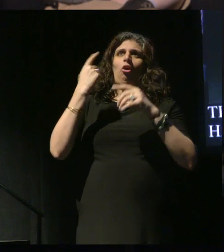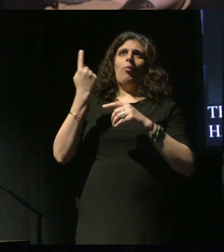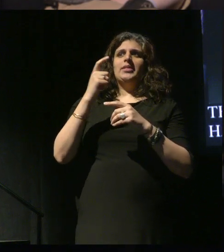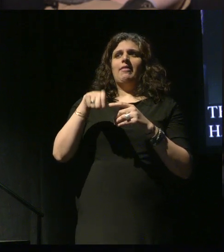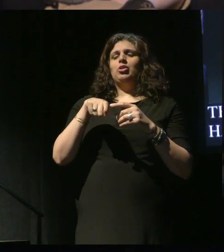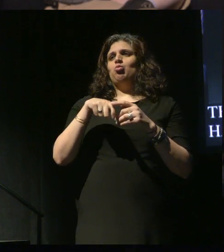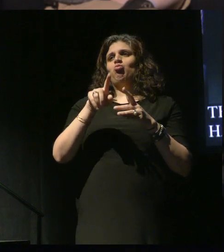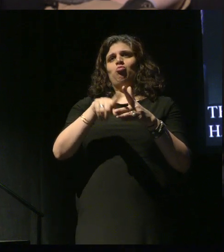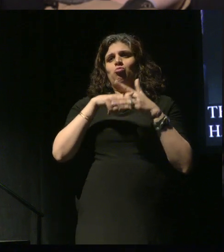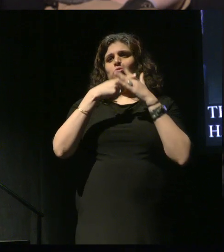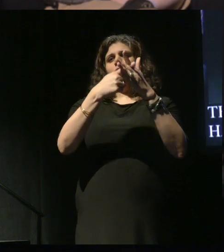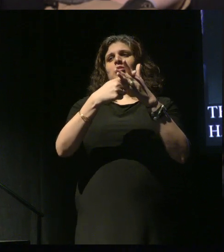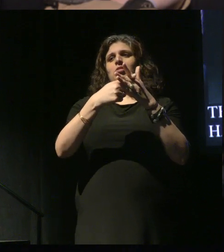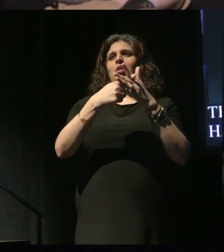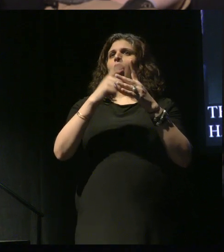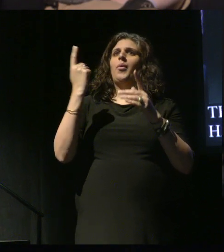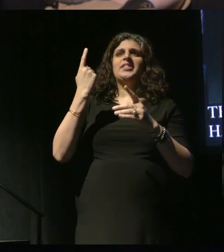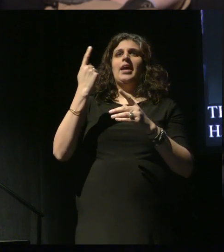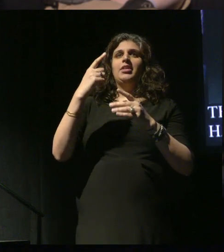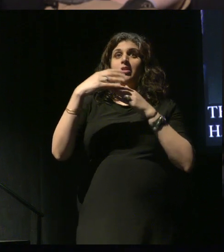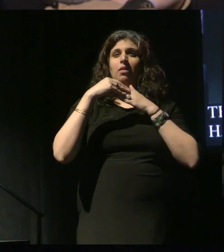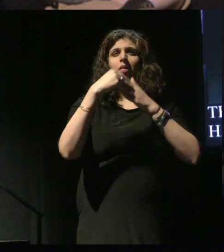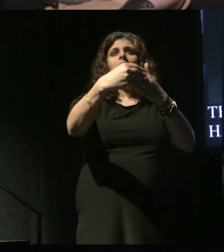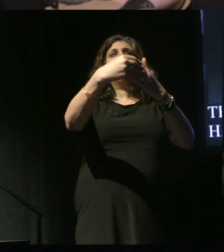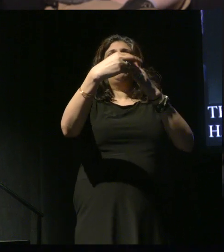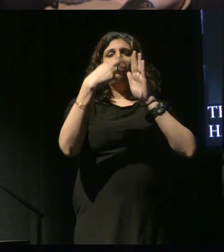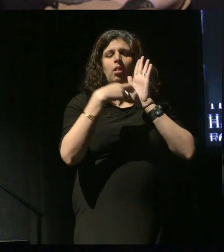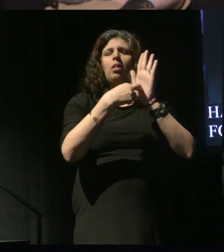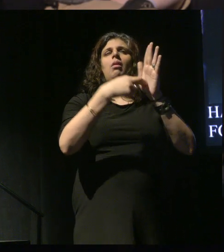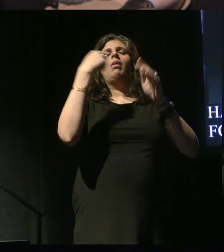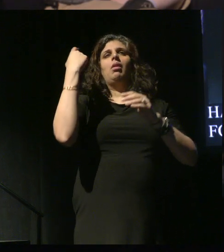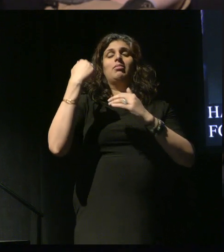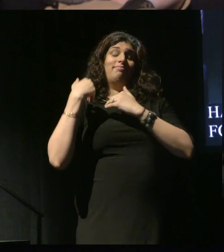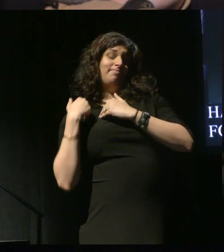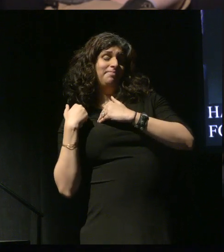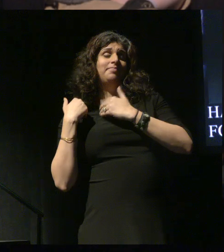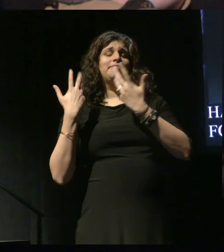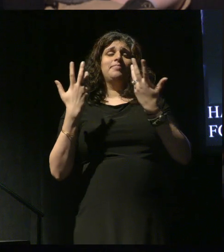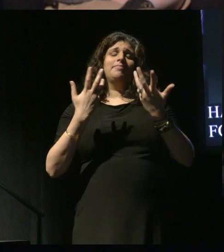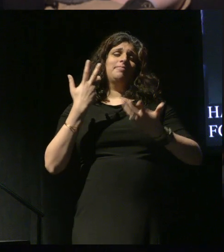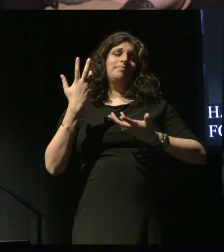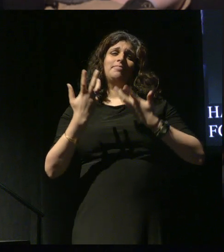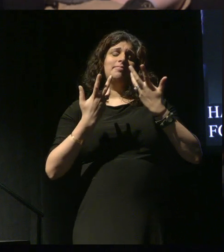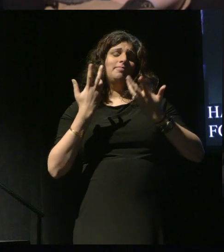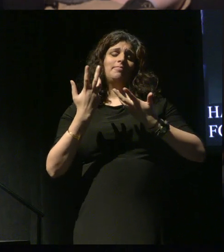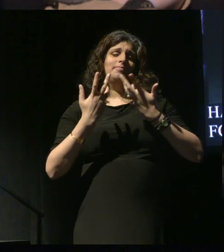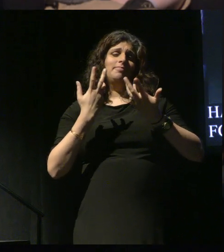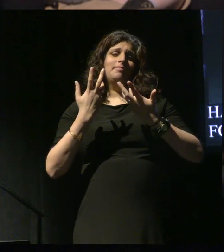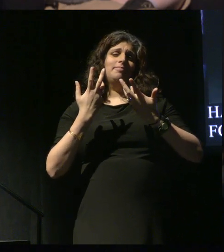like on the forefront, always having to represent and always kind of like being in this place